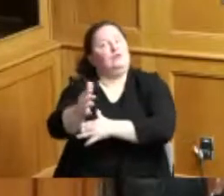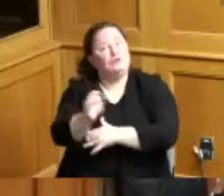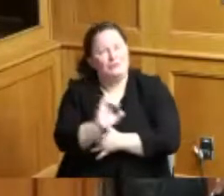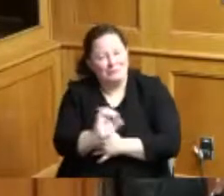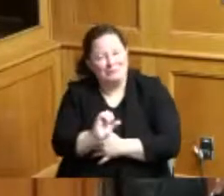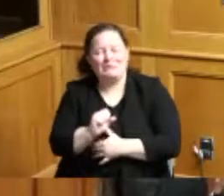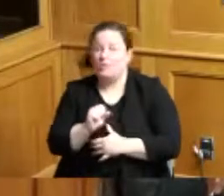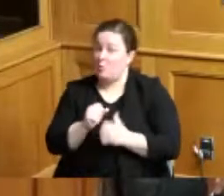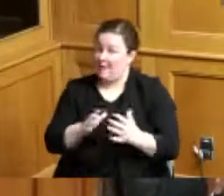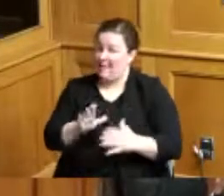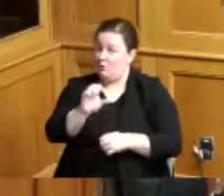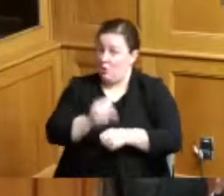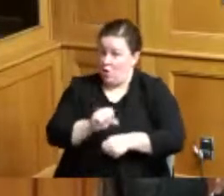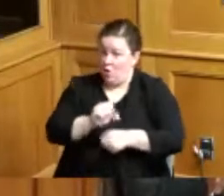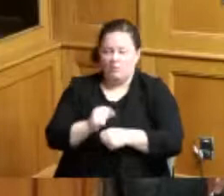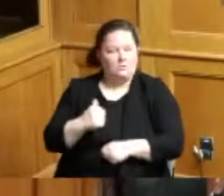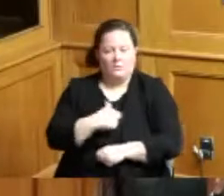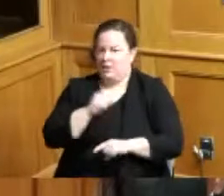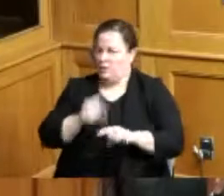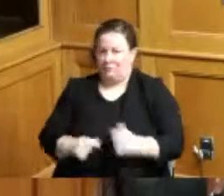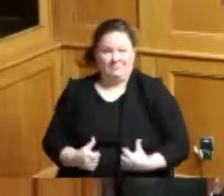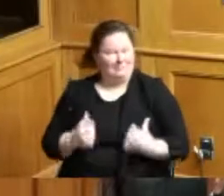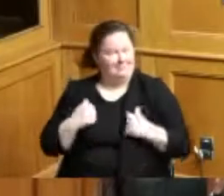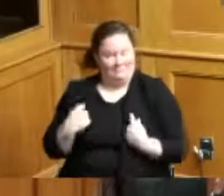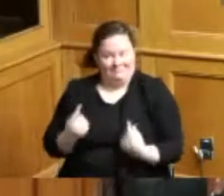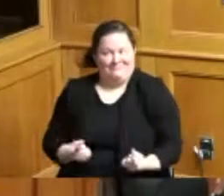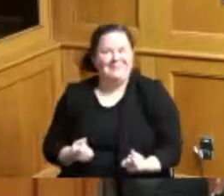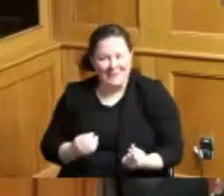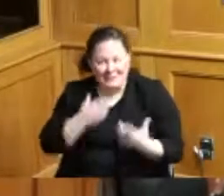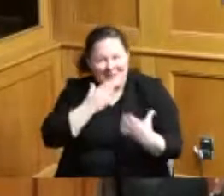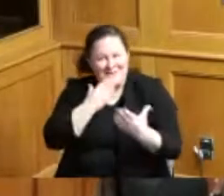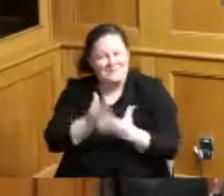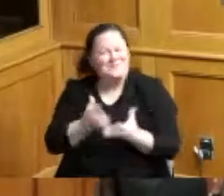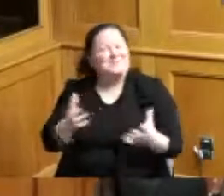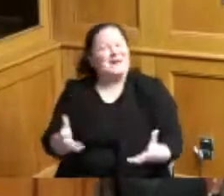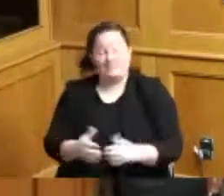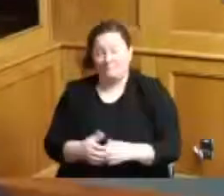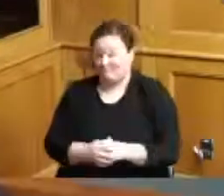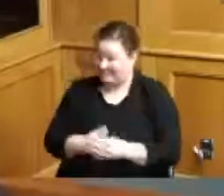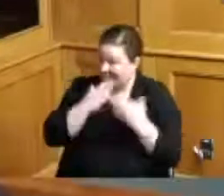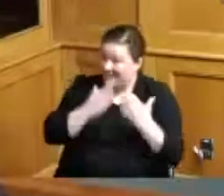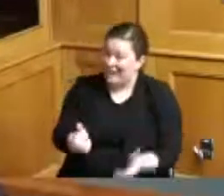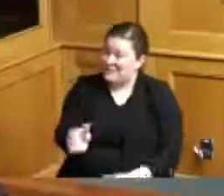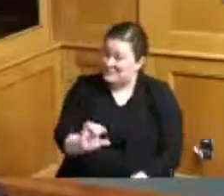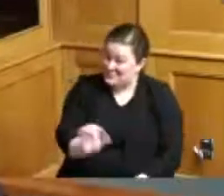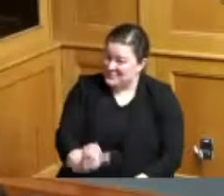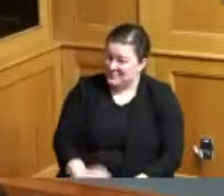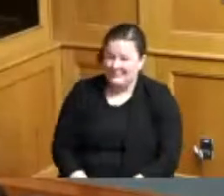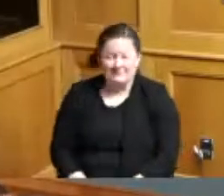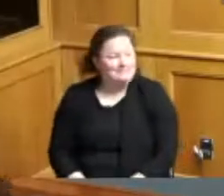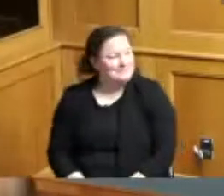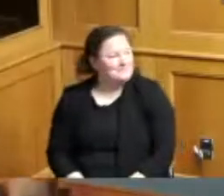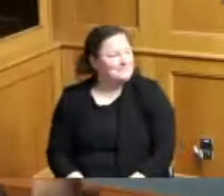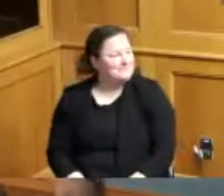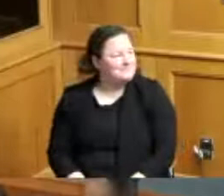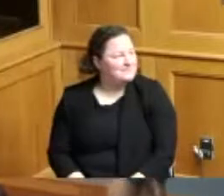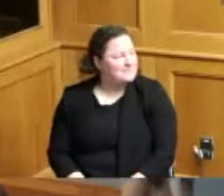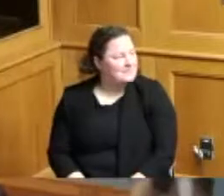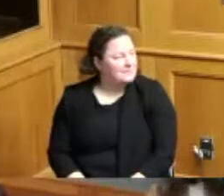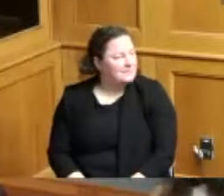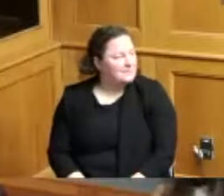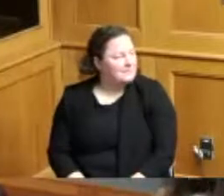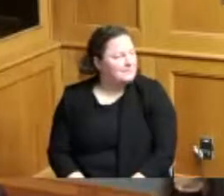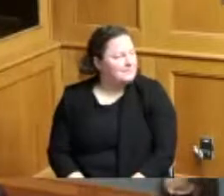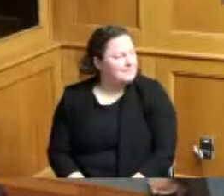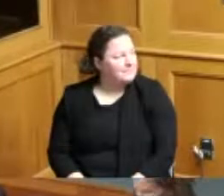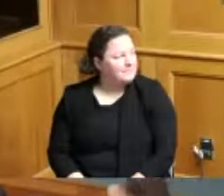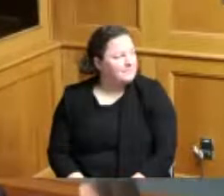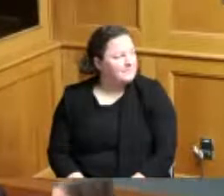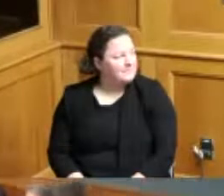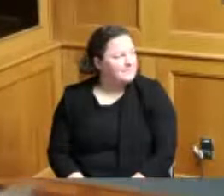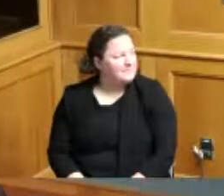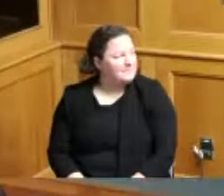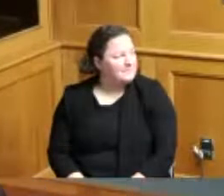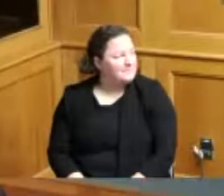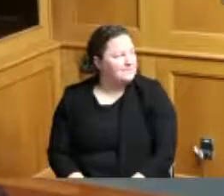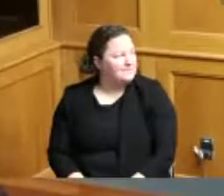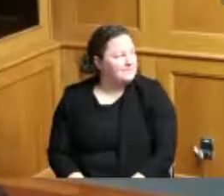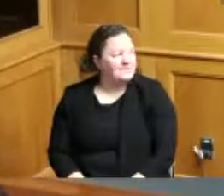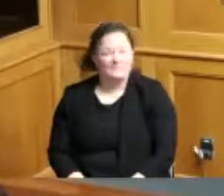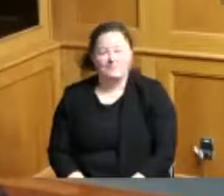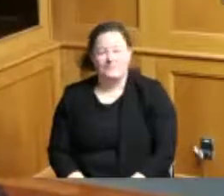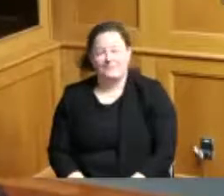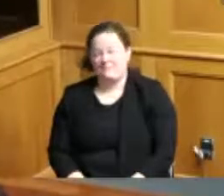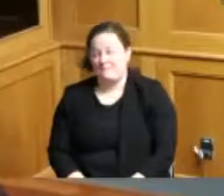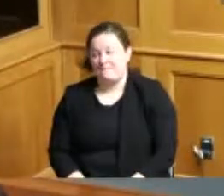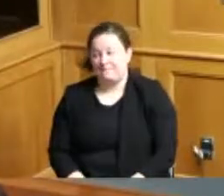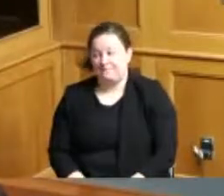where we are today so I want to say thank you to each one of you thank you we'll take a picture